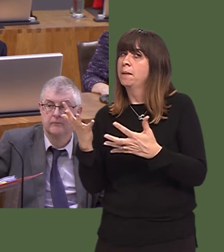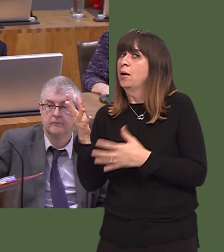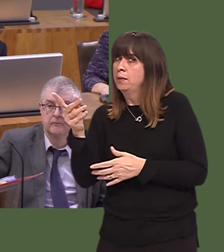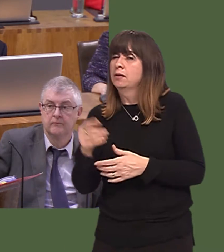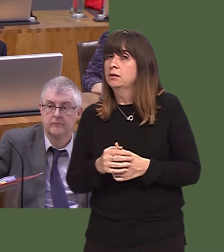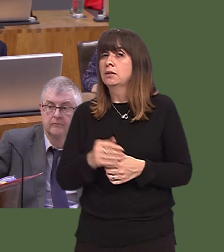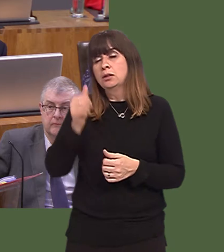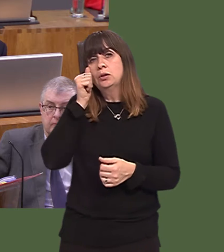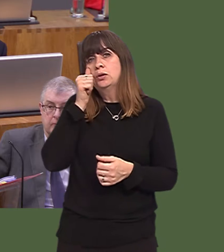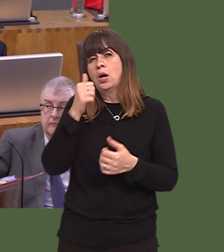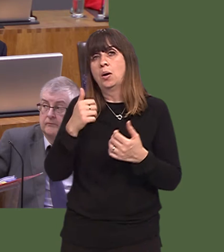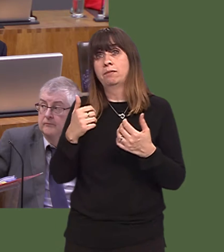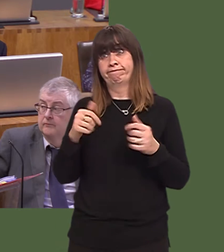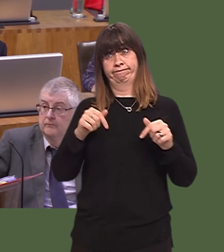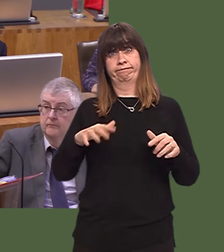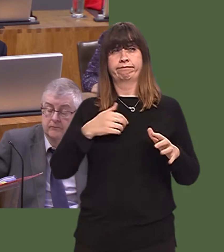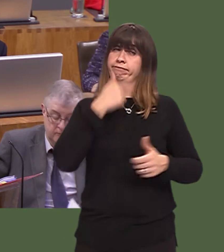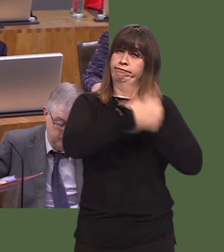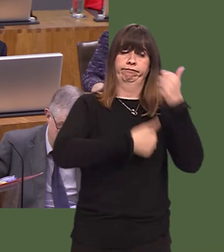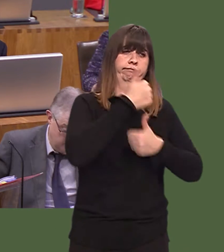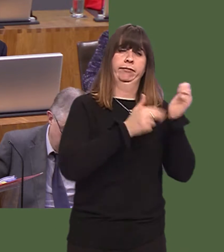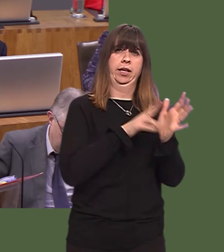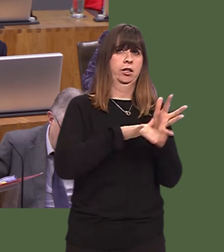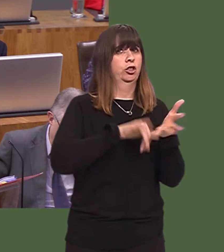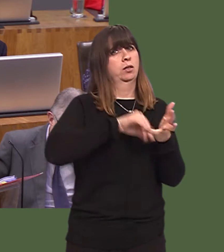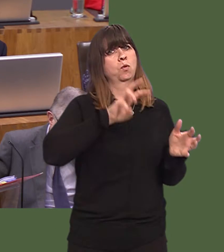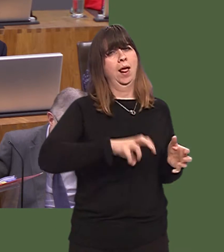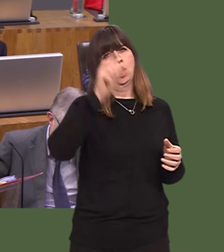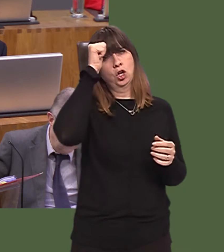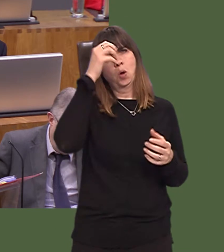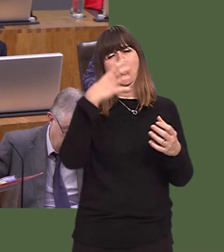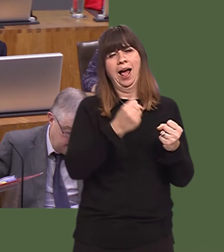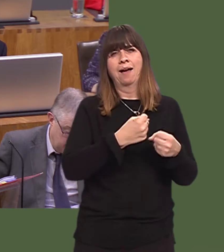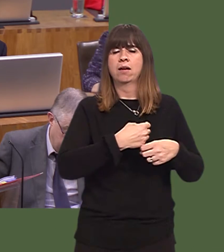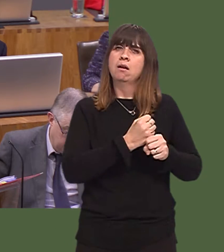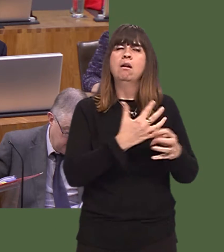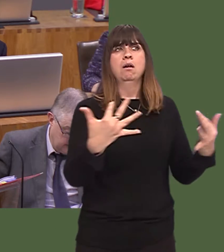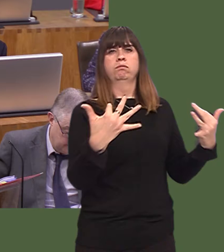It is true to say that the demand is high and I do pay tribute to those who work in the service for the services that they provide.